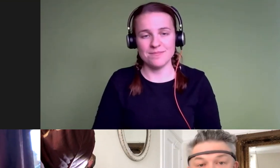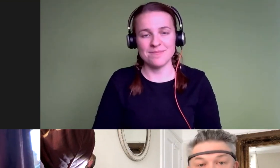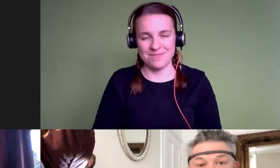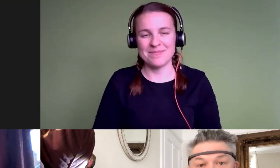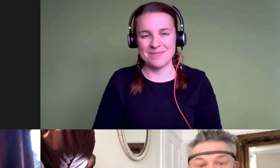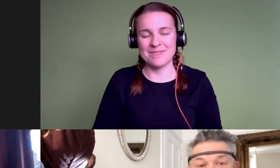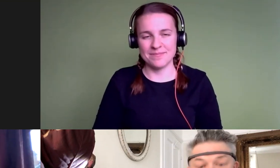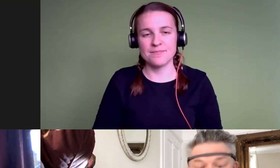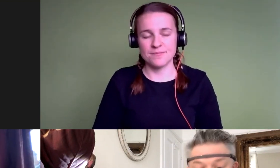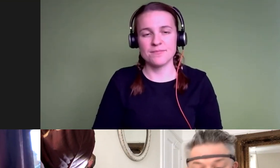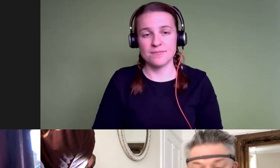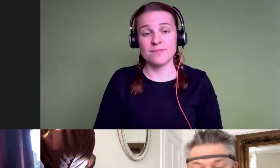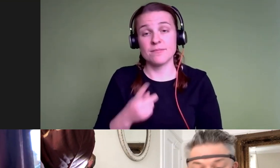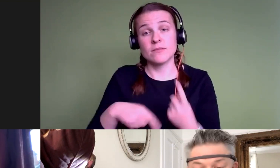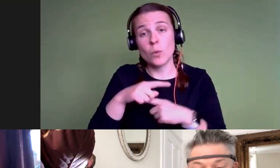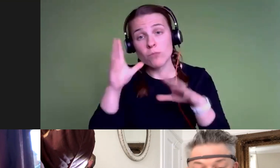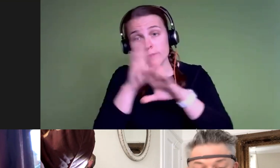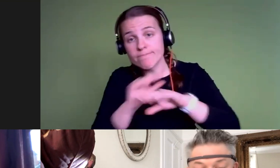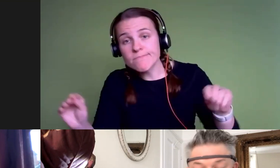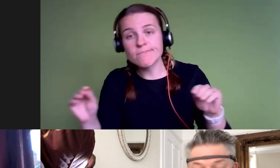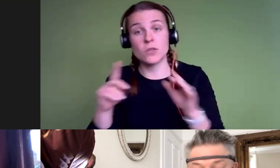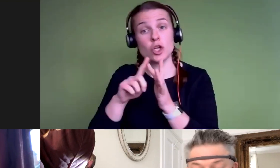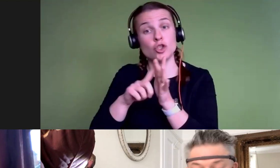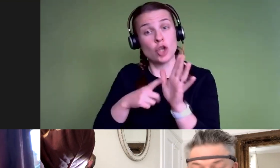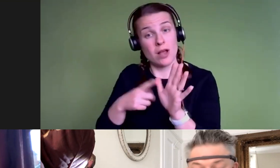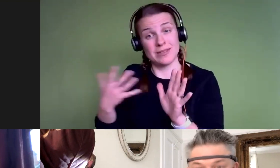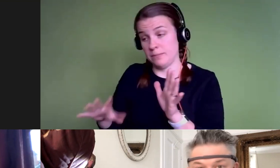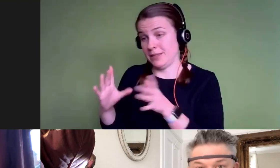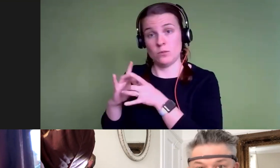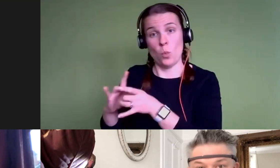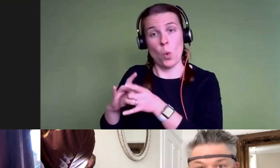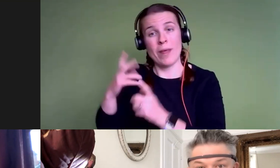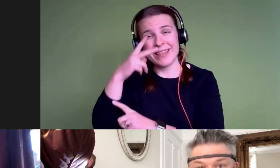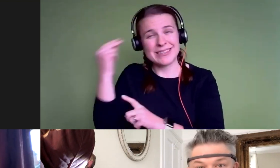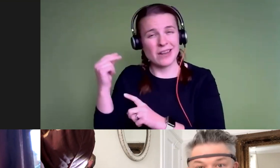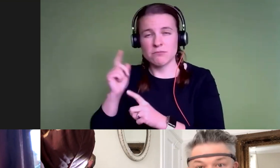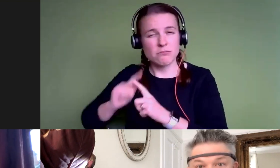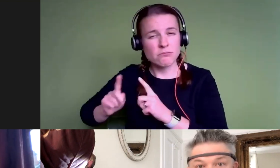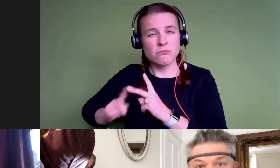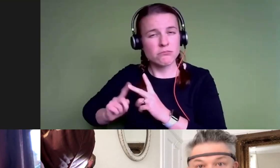to knowing more about that will stop thank you so much Justin. So just to share with